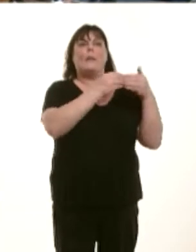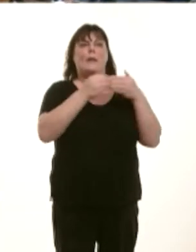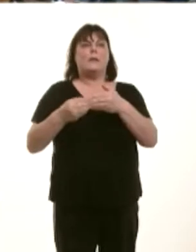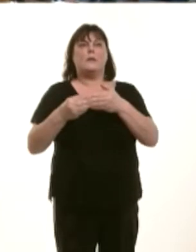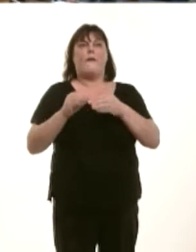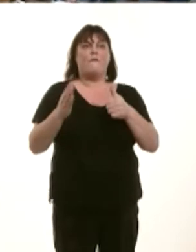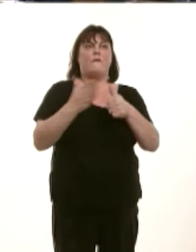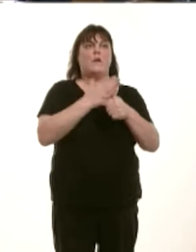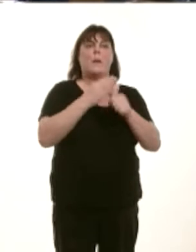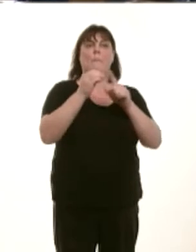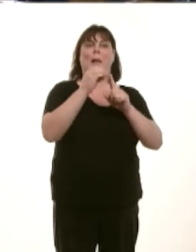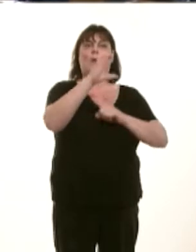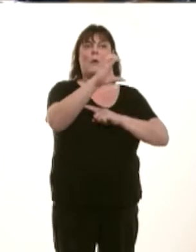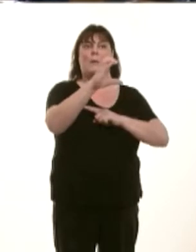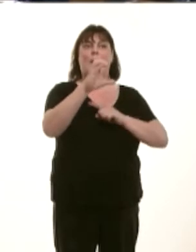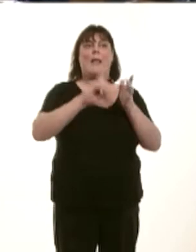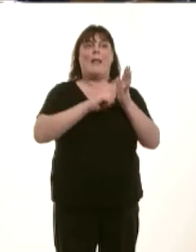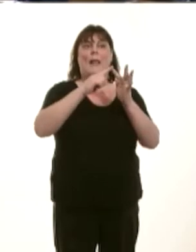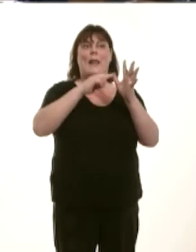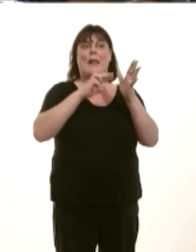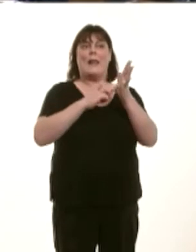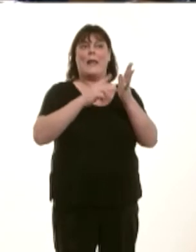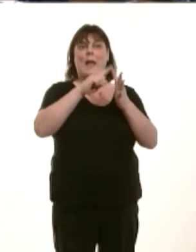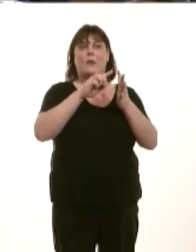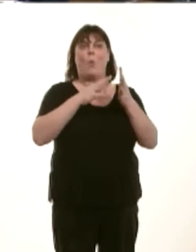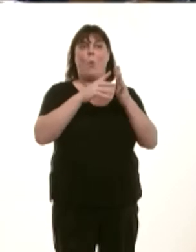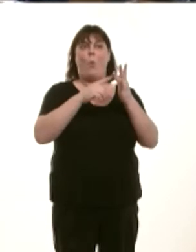Leanne Wood: Diolch, Lywydd. First Minister, the number of people waiting for longer than